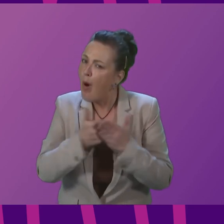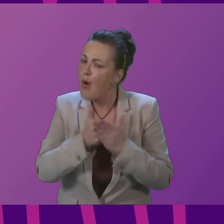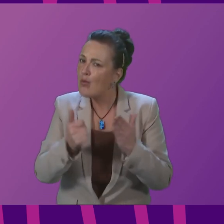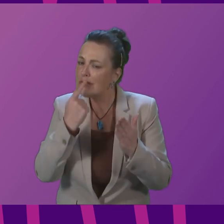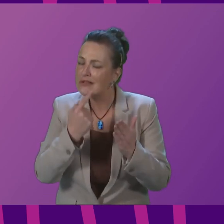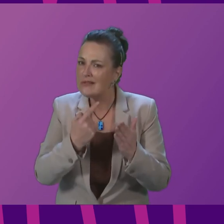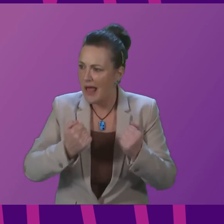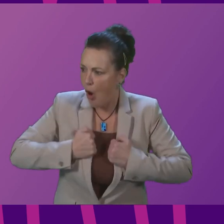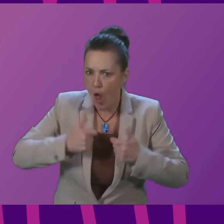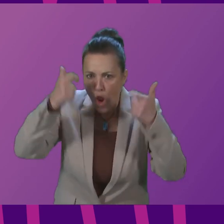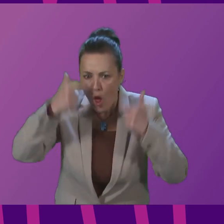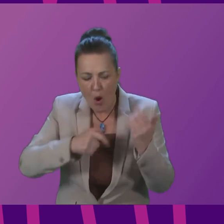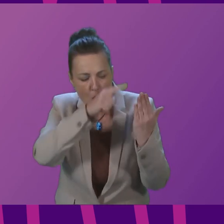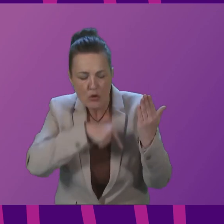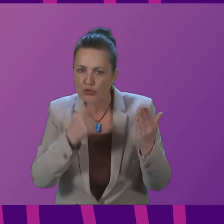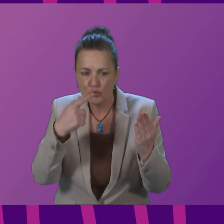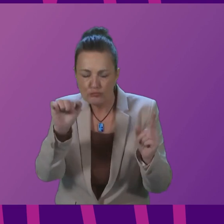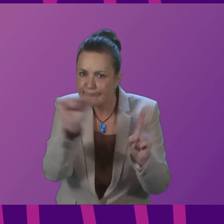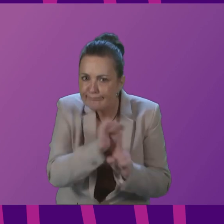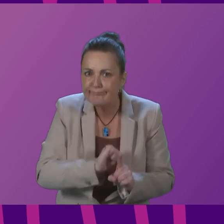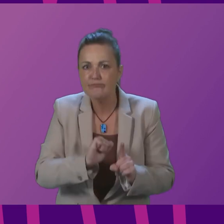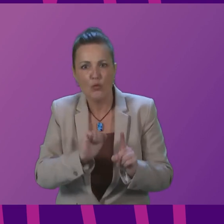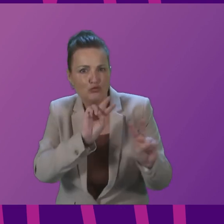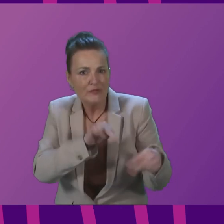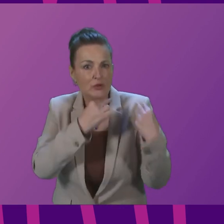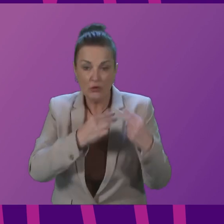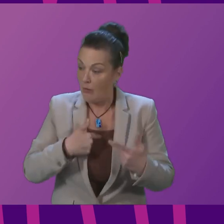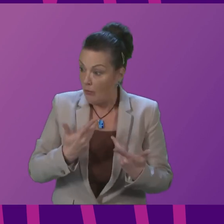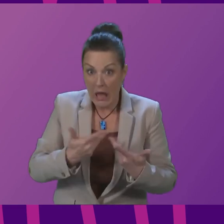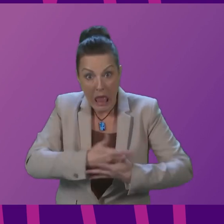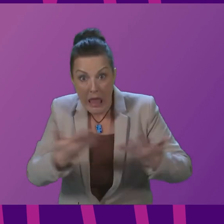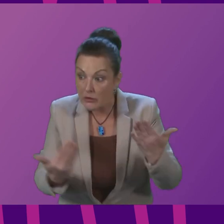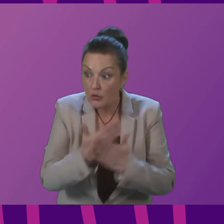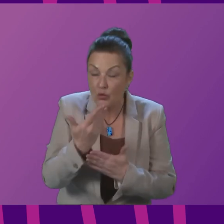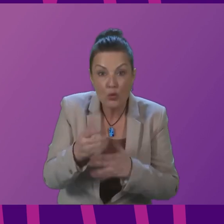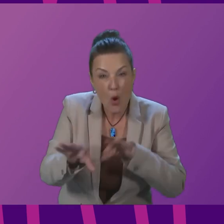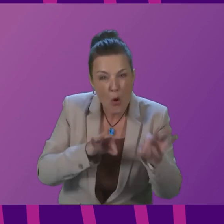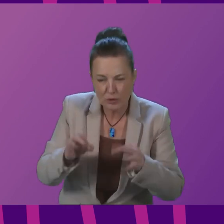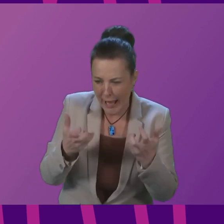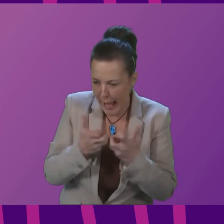review and are always open to exploring options to reduce crime, particularly crime of this nature.